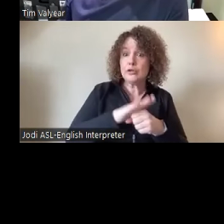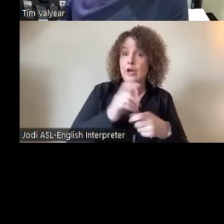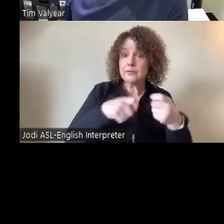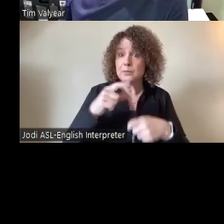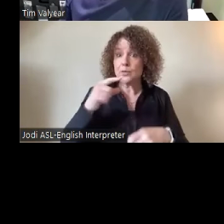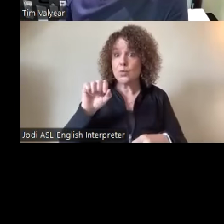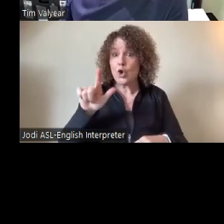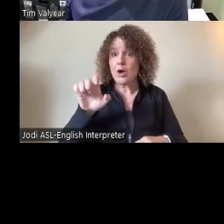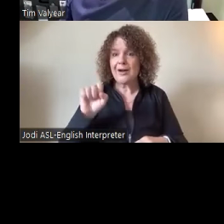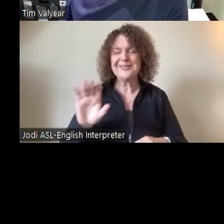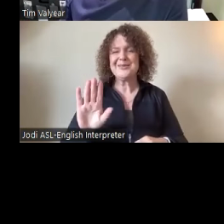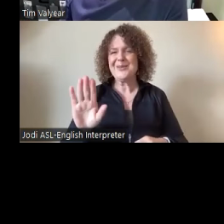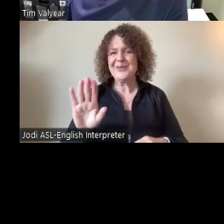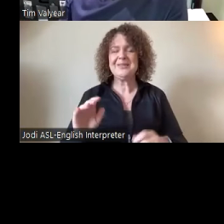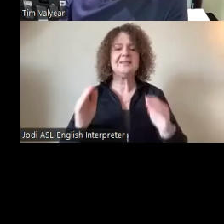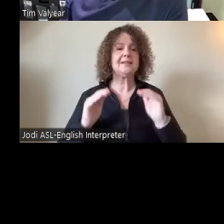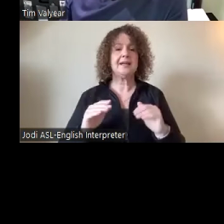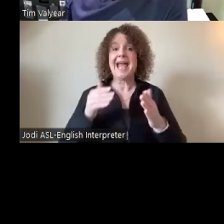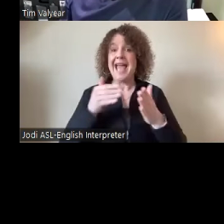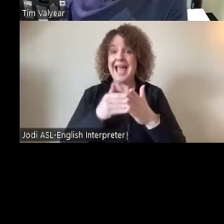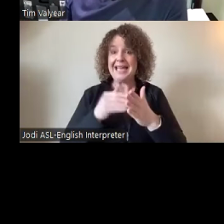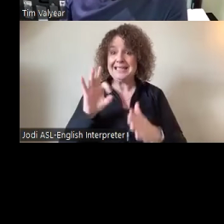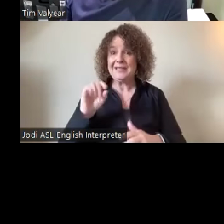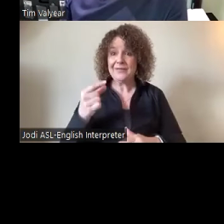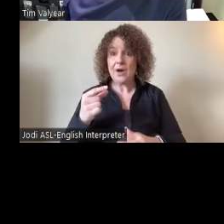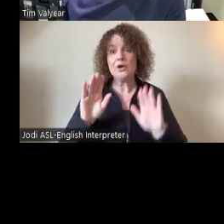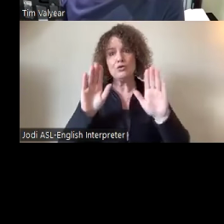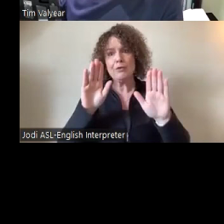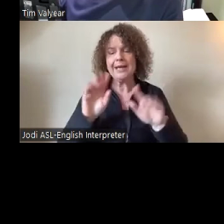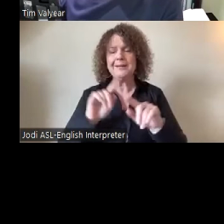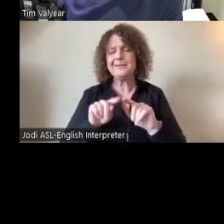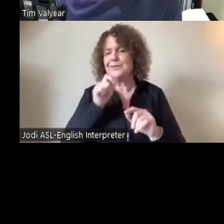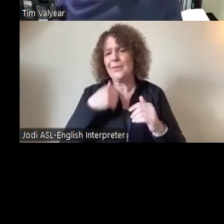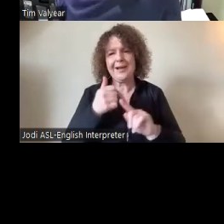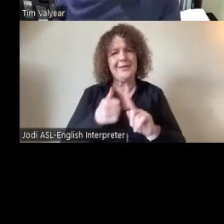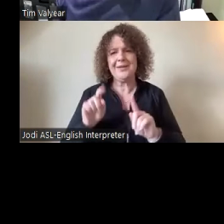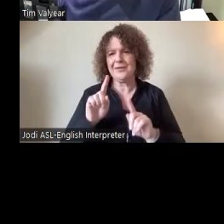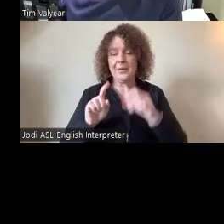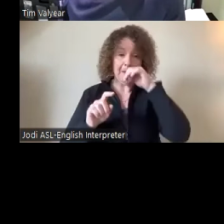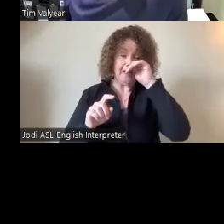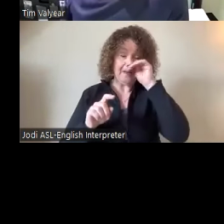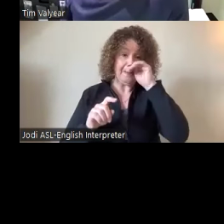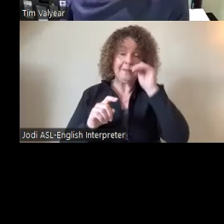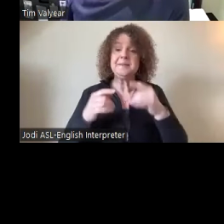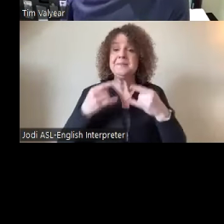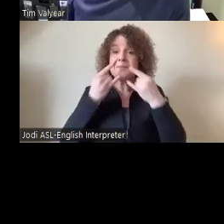shield or combination will protect your eyes. Your own glasses are not a substitute for goggles. Antifog